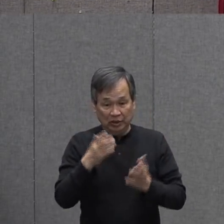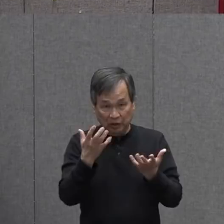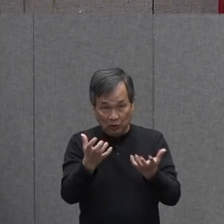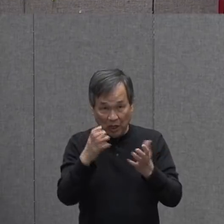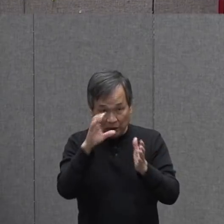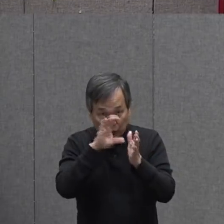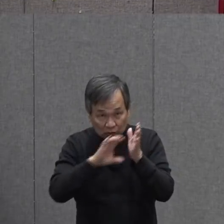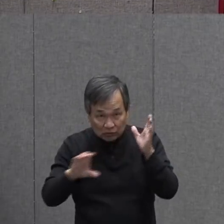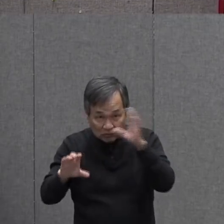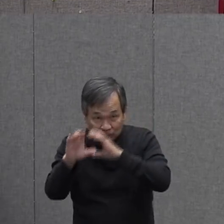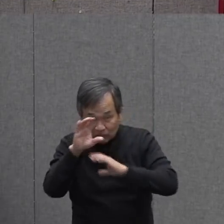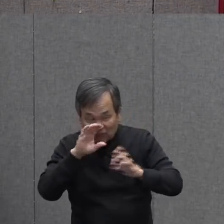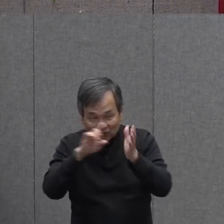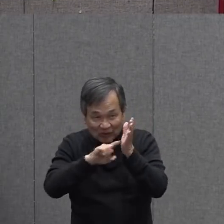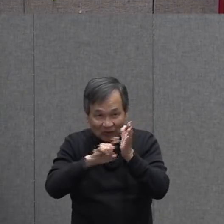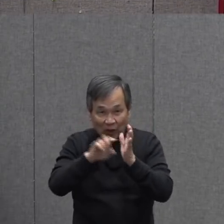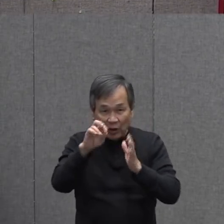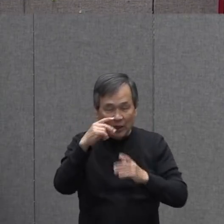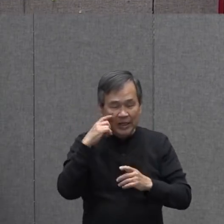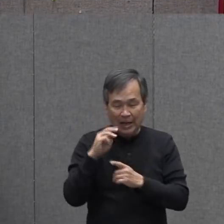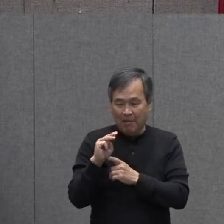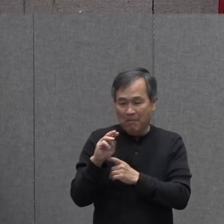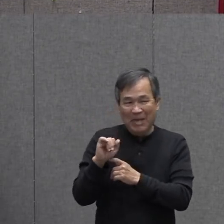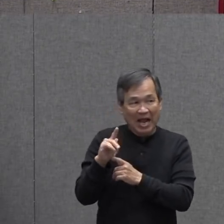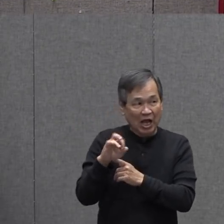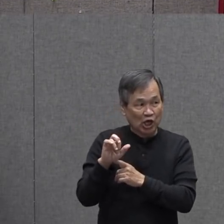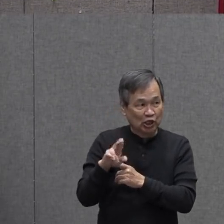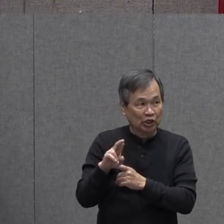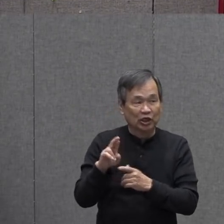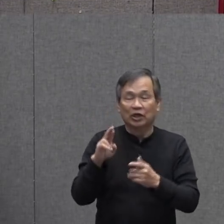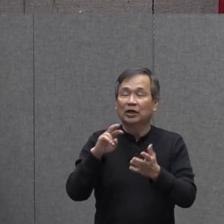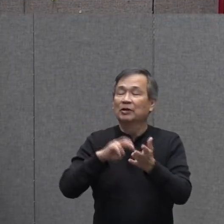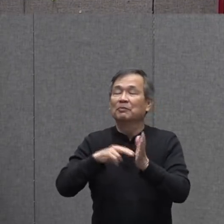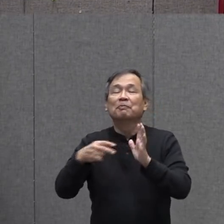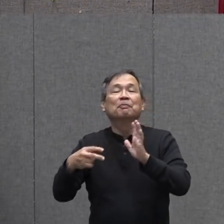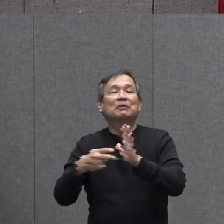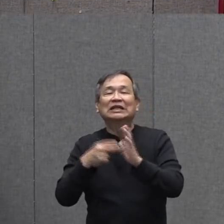So matter is anything that takes up space and has mass.